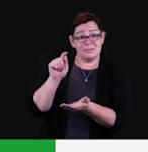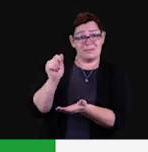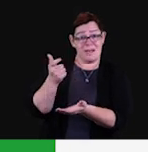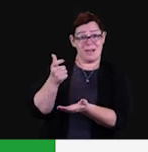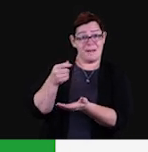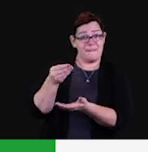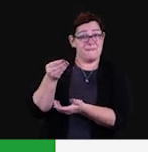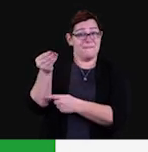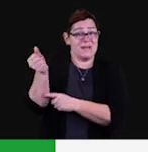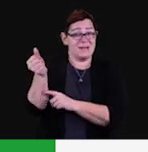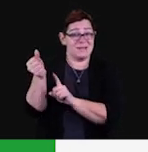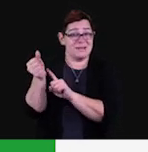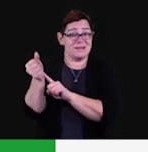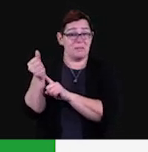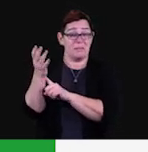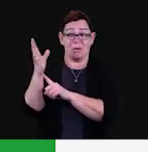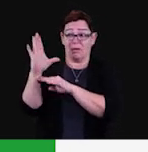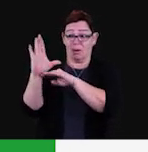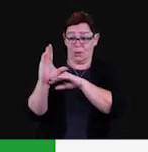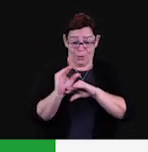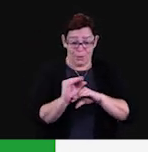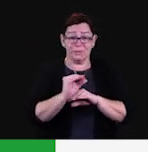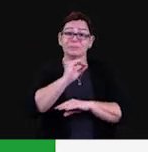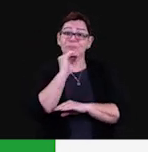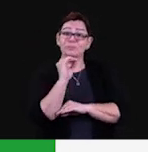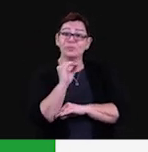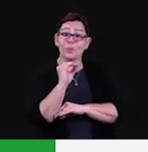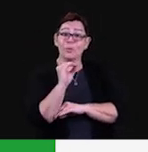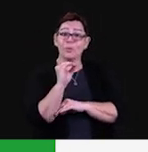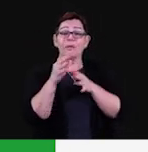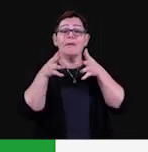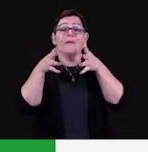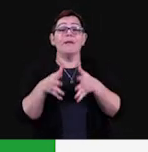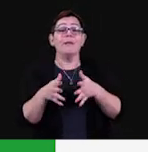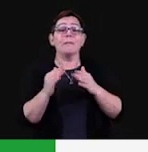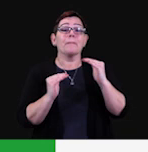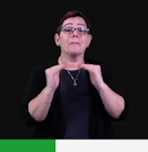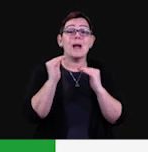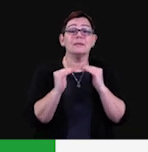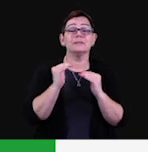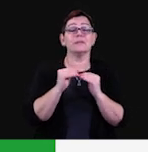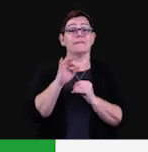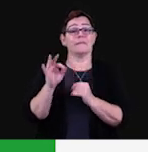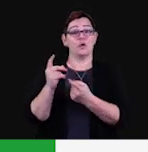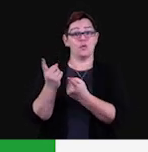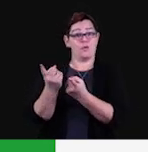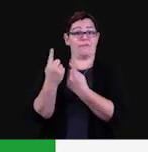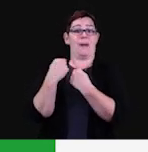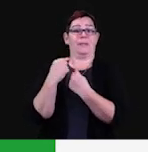refundable tax credits are paid to you; while non-refundable tax credits are not paid to you.